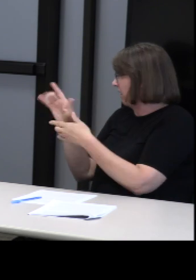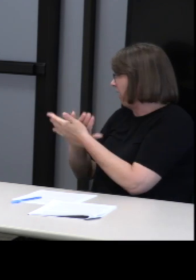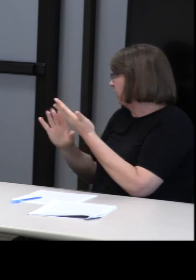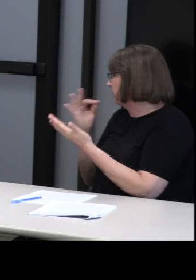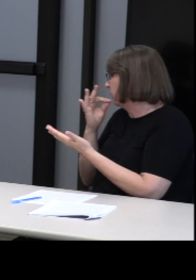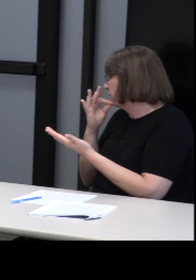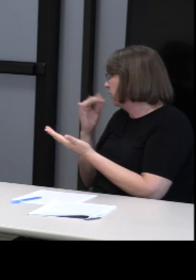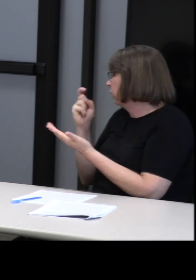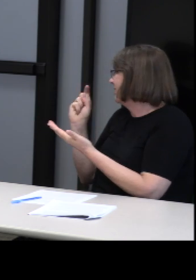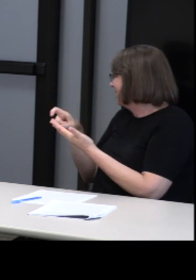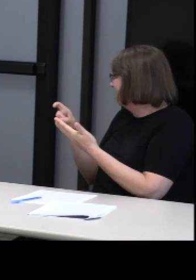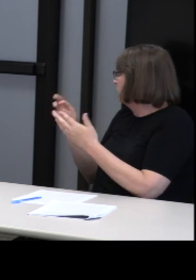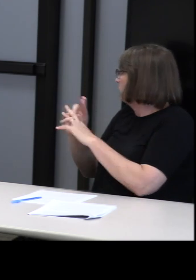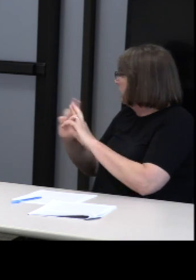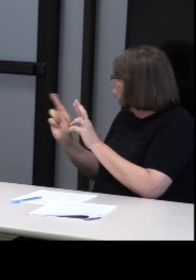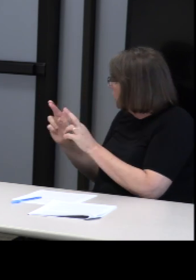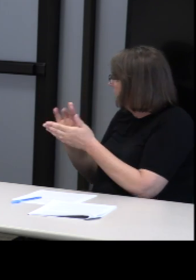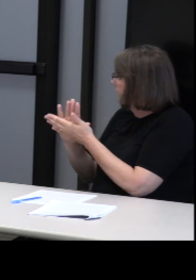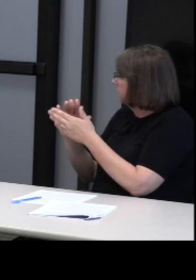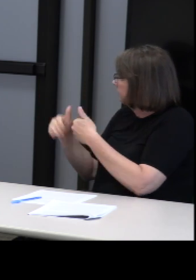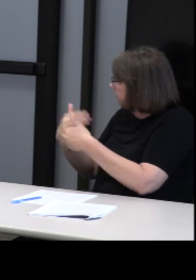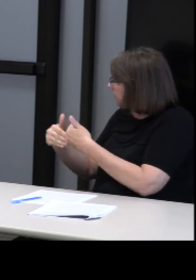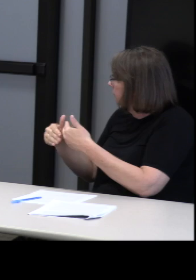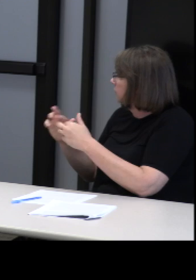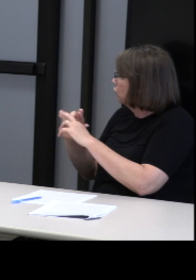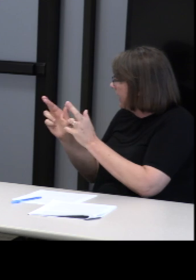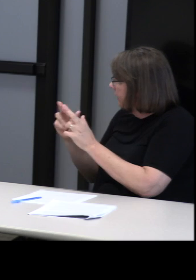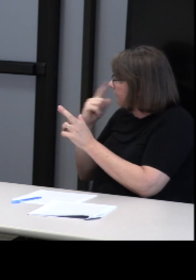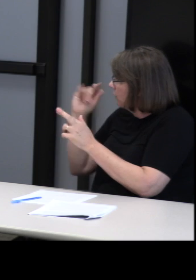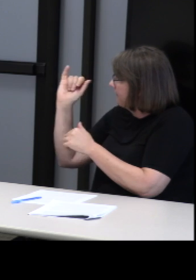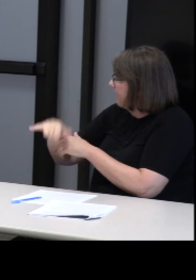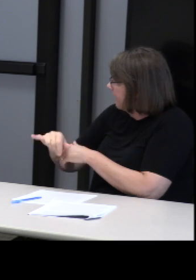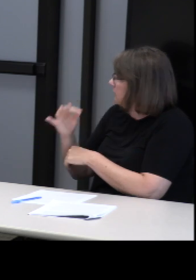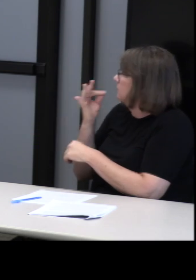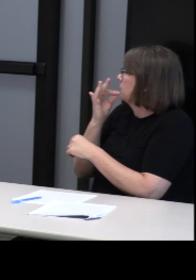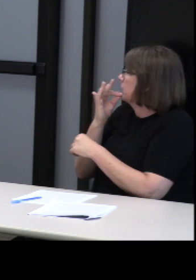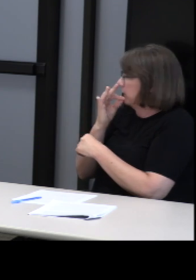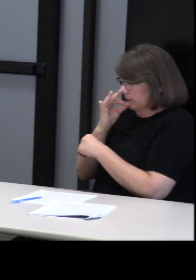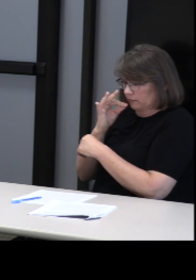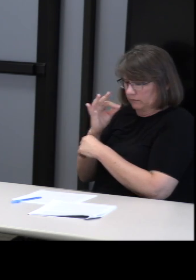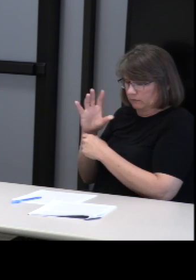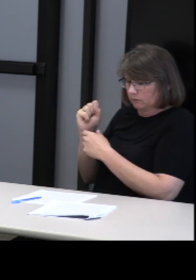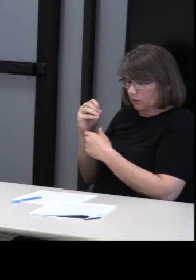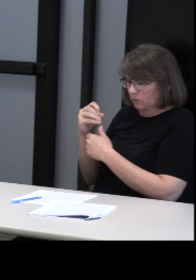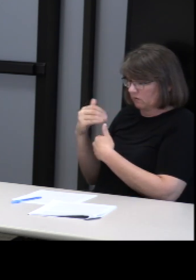Try to remember that you're going to college soon and we want you to be ready for that experience.